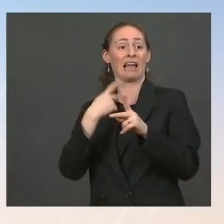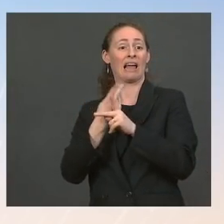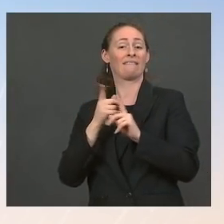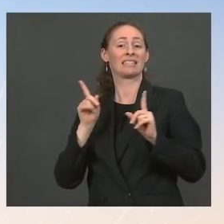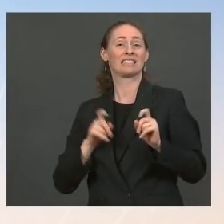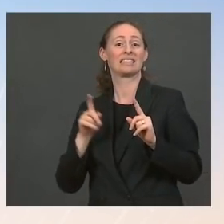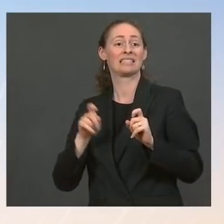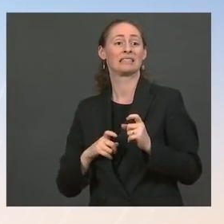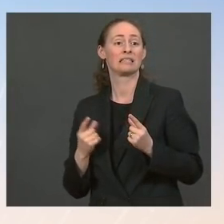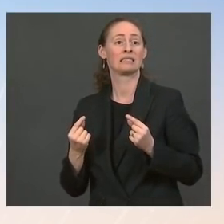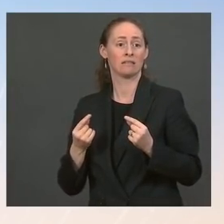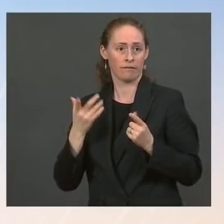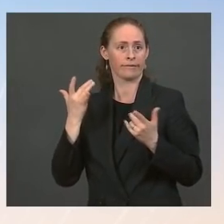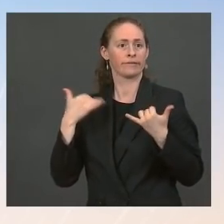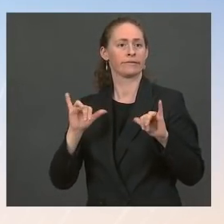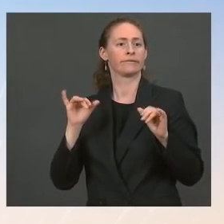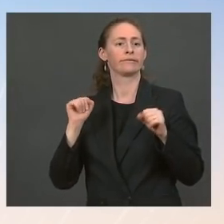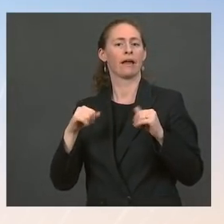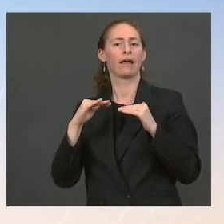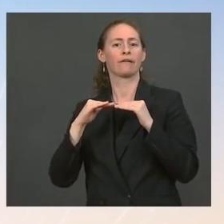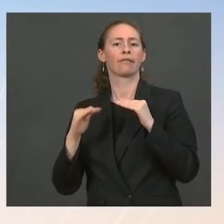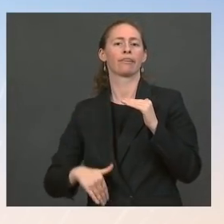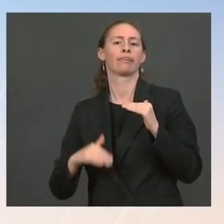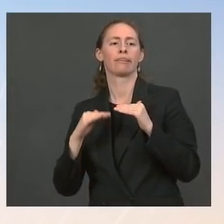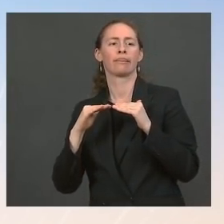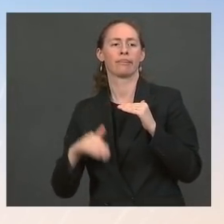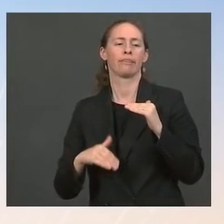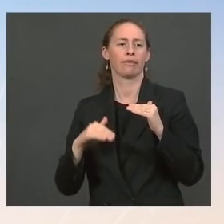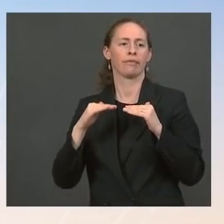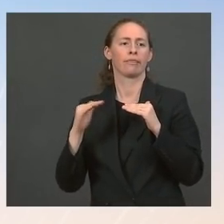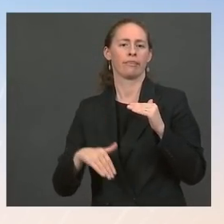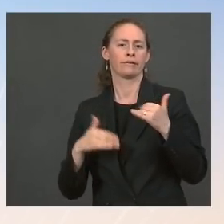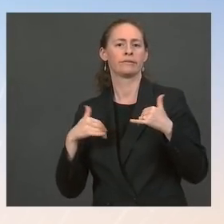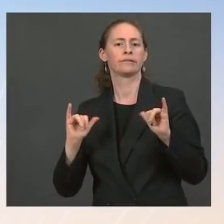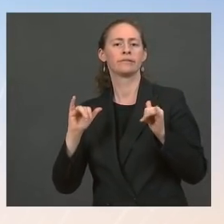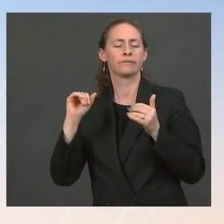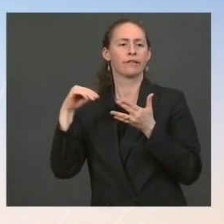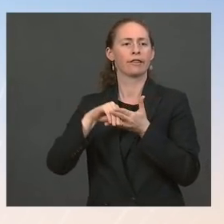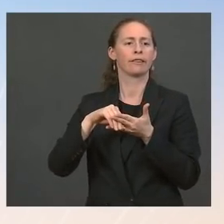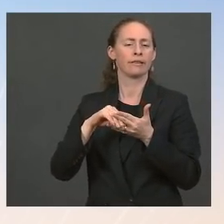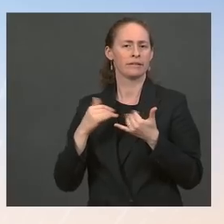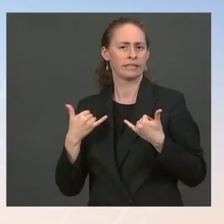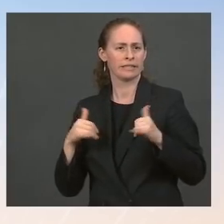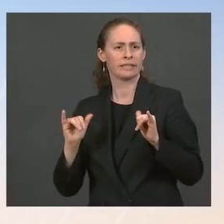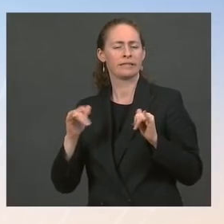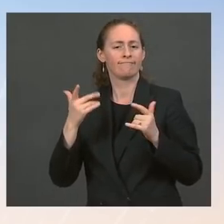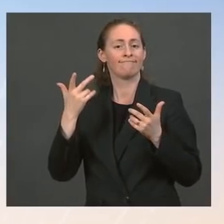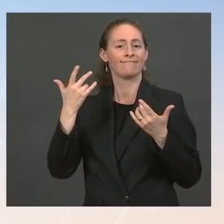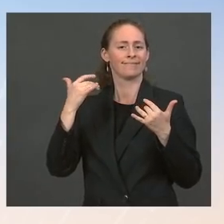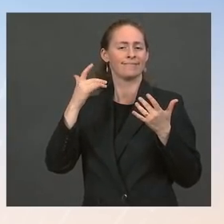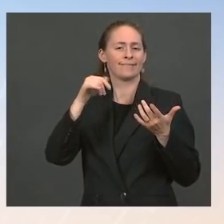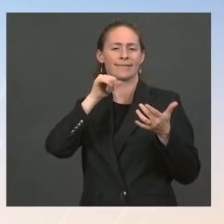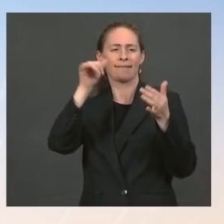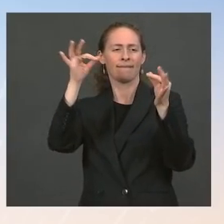that the White House has said it is so concerned about, and that they feel like means testing really can lock out